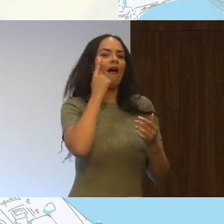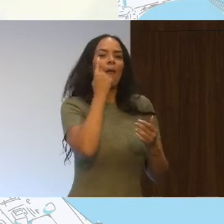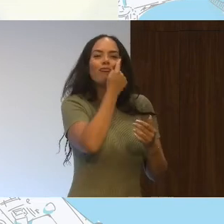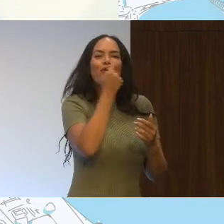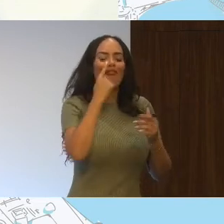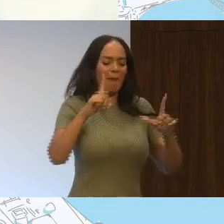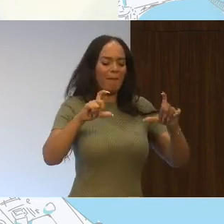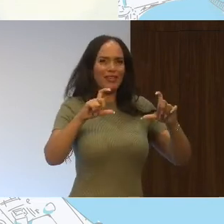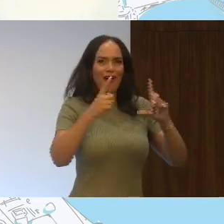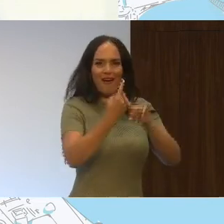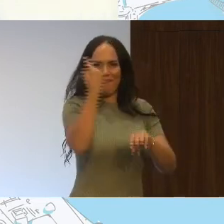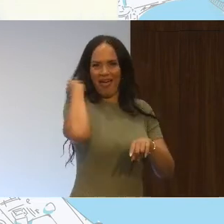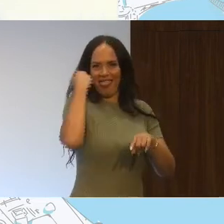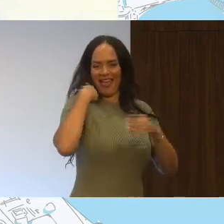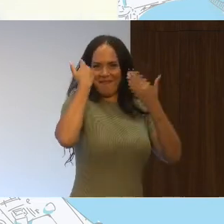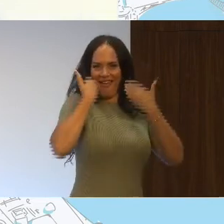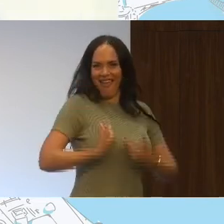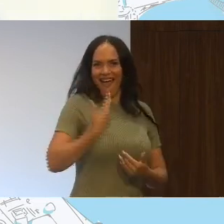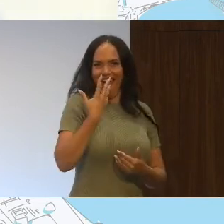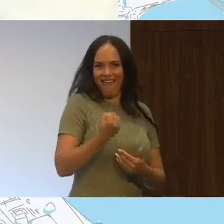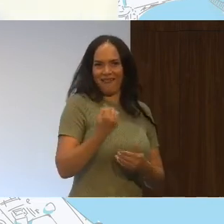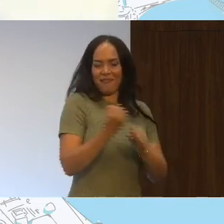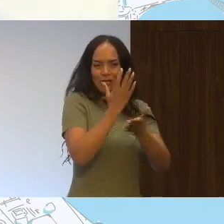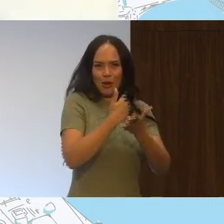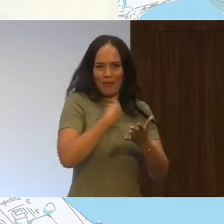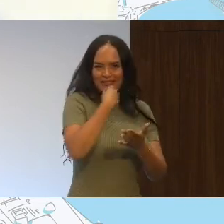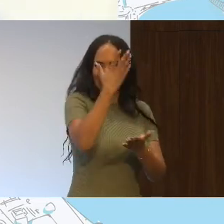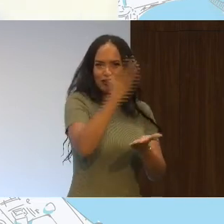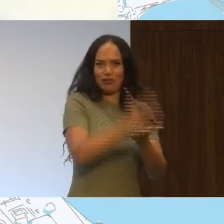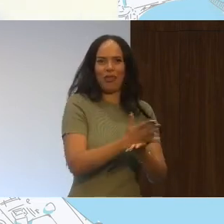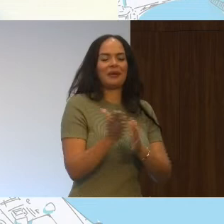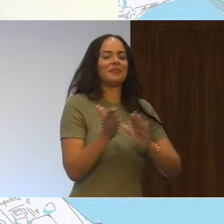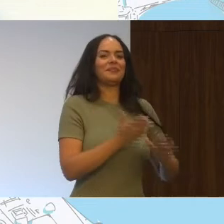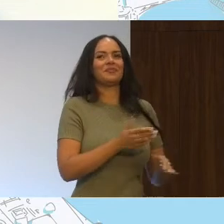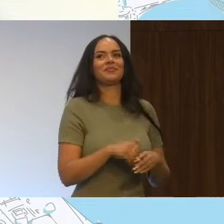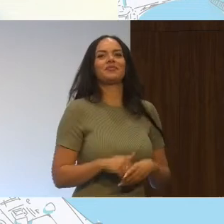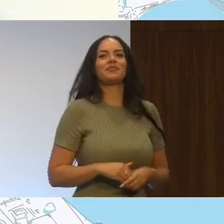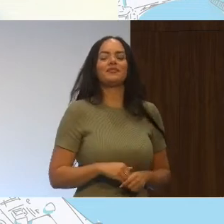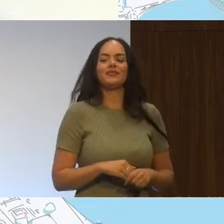Just to verify that what I say is correct. I didn't. Right. And I said to you, I think I don't I think this explanation